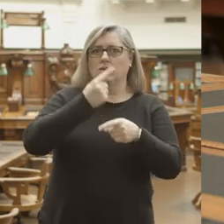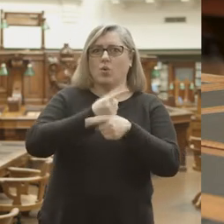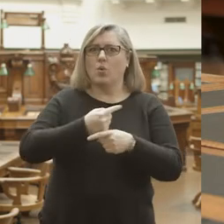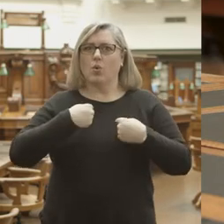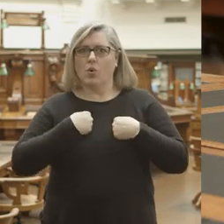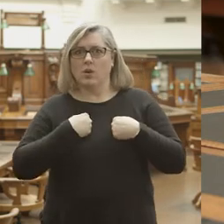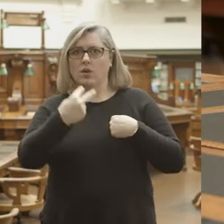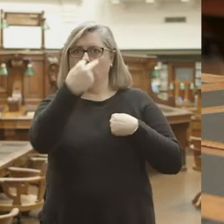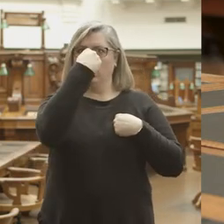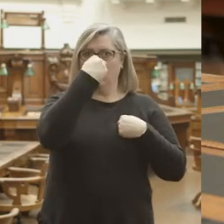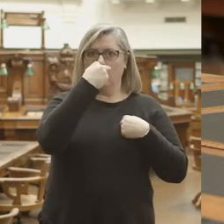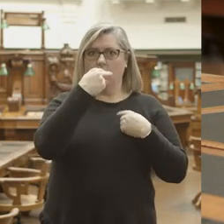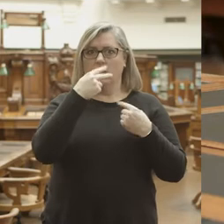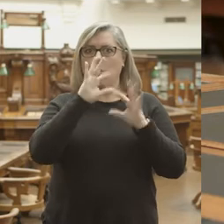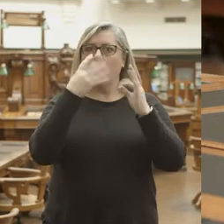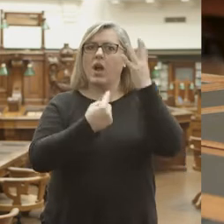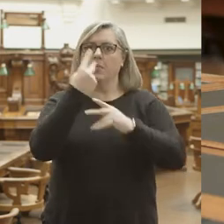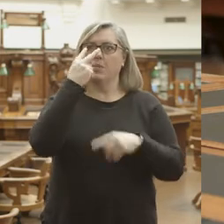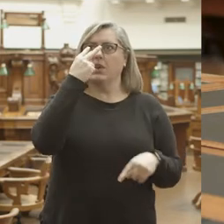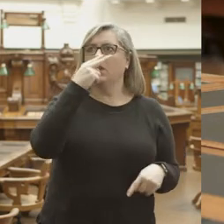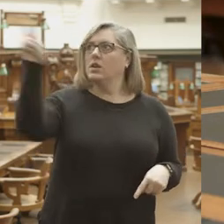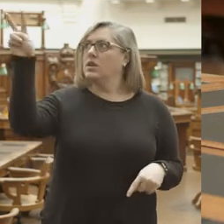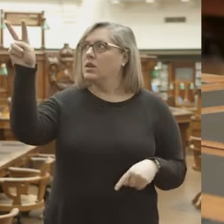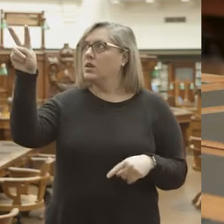so what if I stop looking at you and I look over here like this